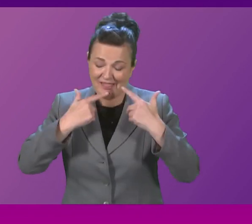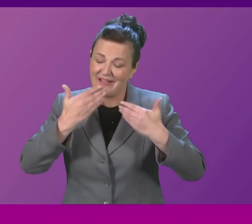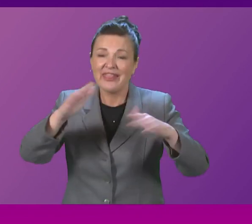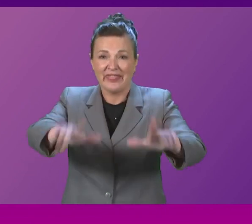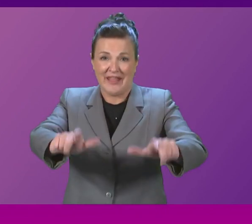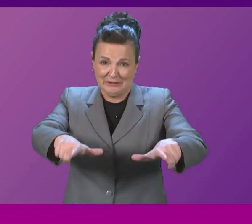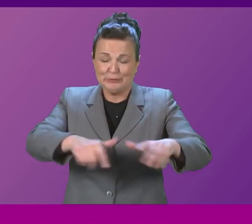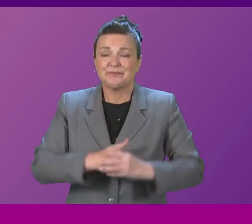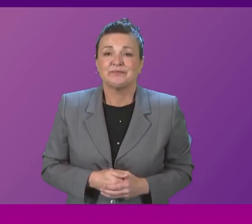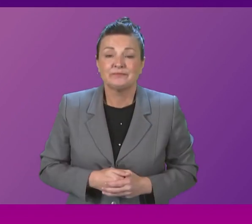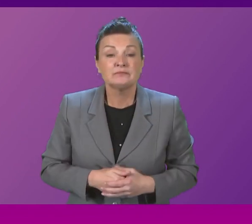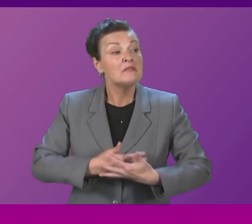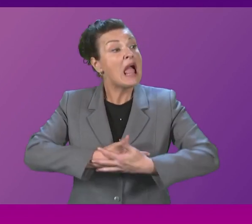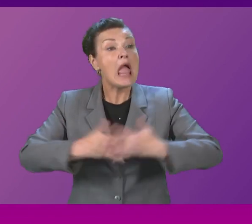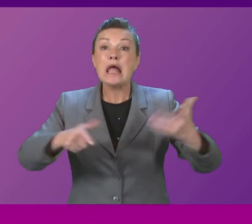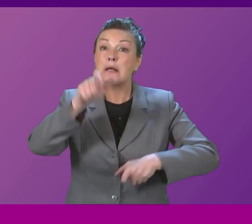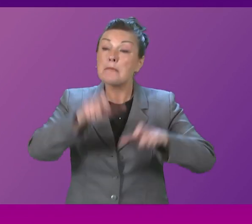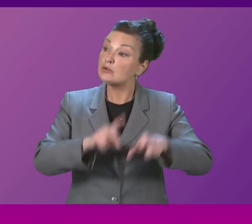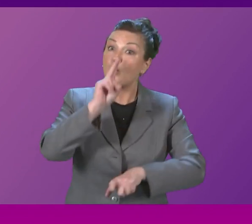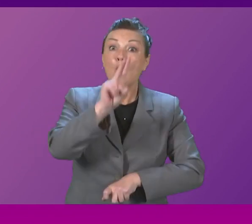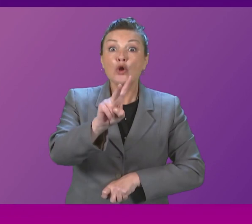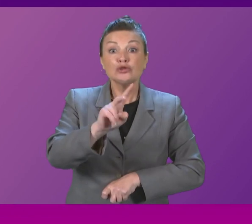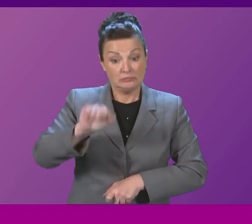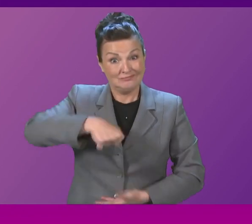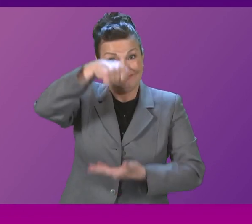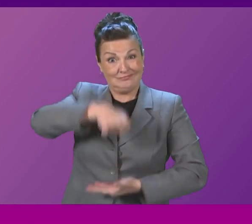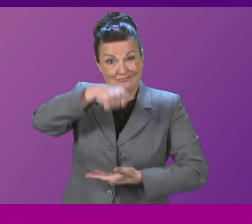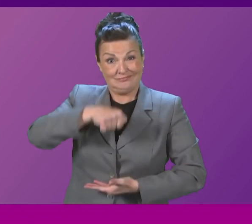Anyone who is watching the chancellor’s autumn statement will look at what that is